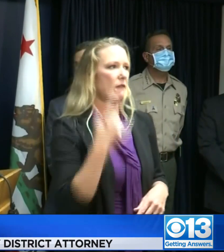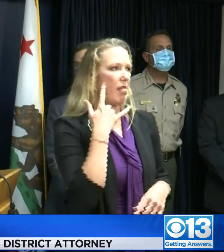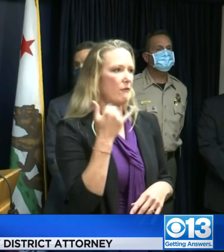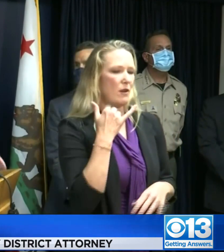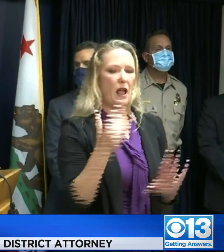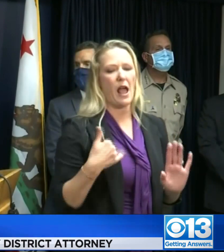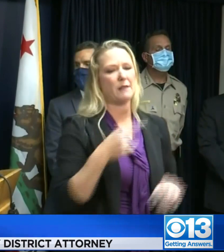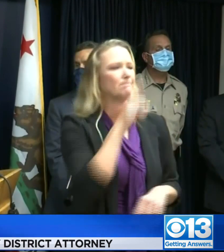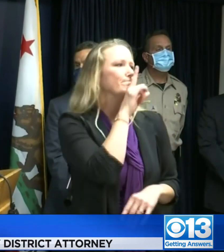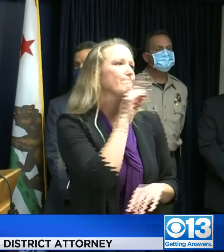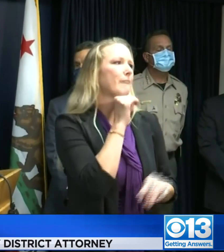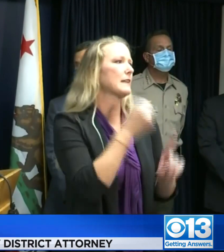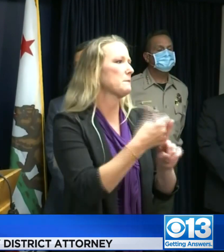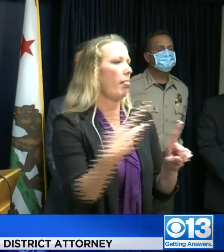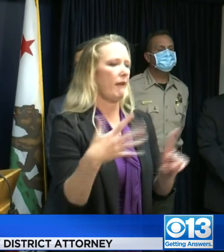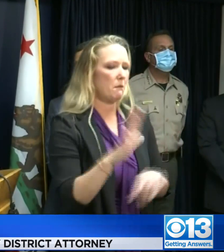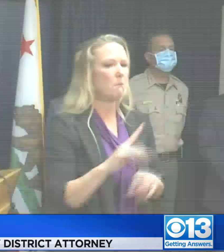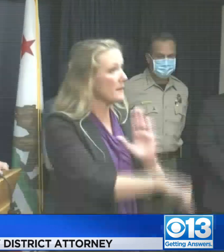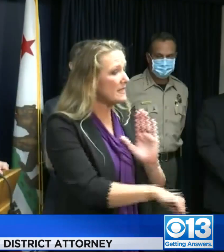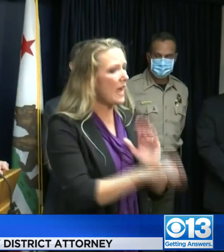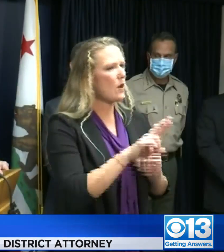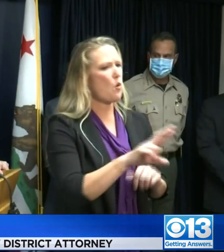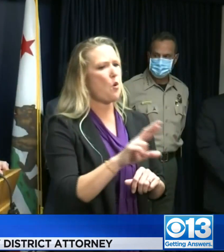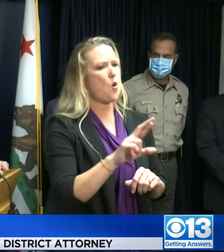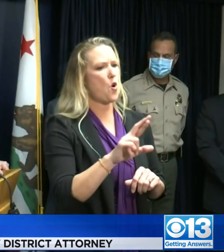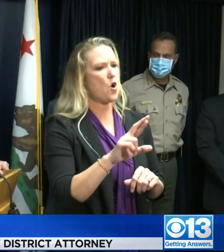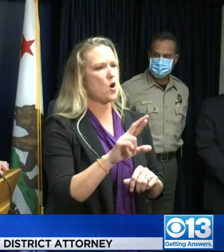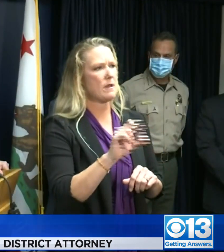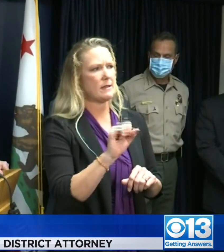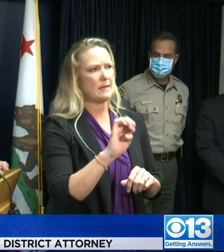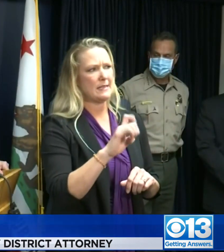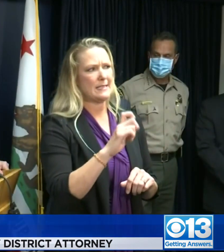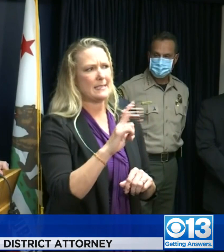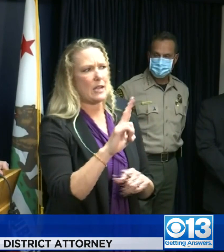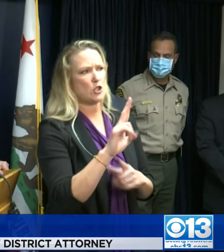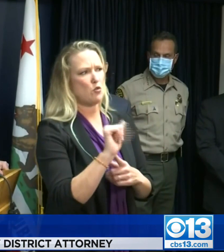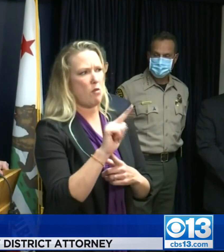COMES IN THE SOUTHERN CALIFORNIA AREA, I DON'T WANT TO GO INTO THE NATURE OF THAT,